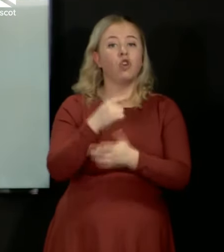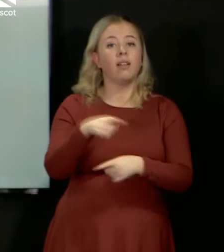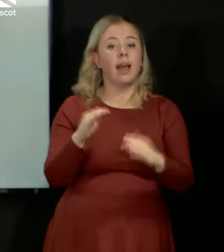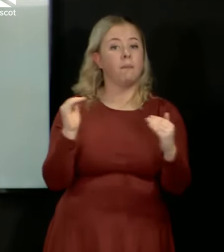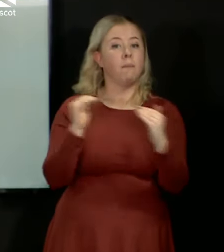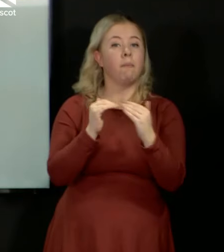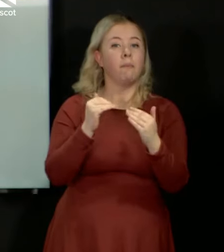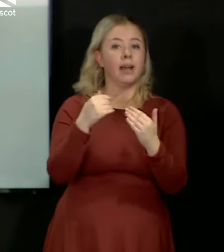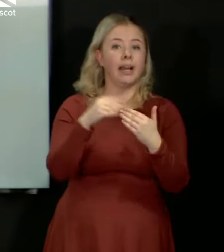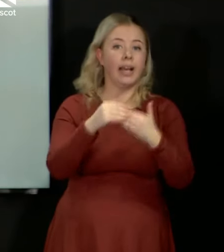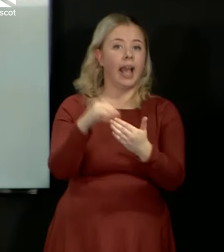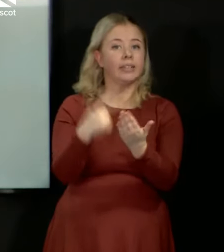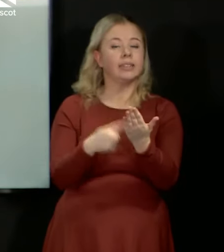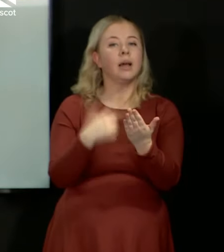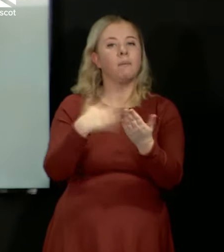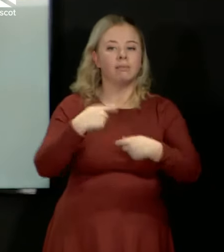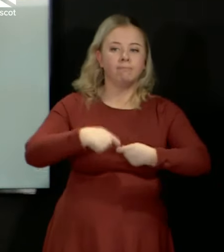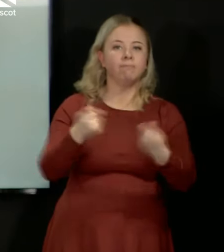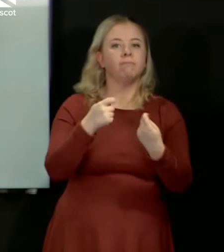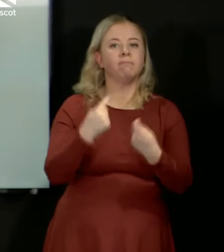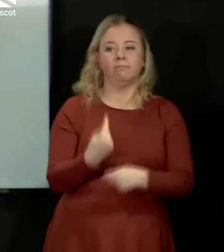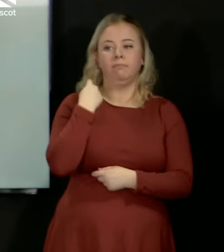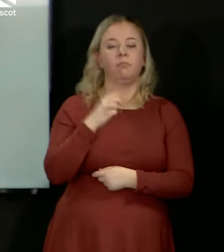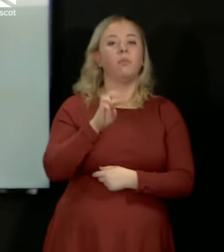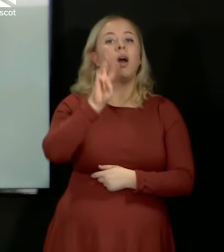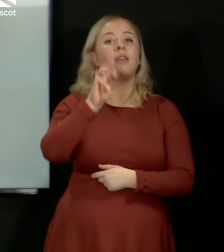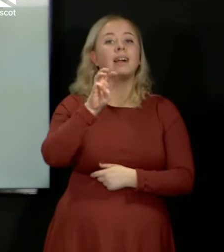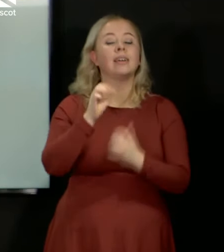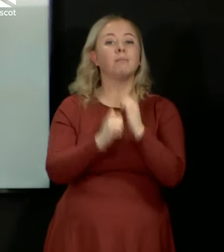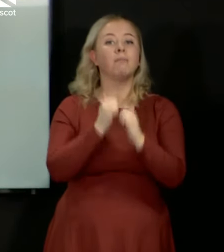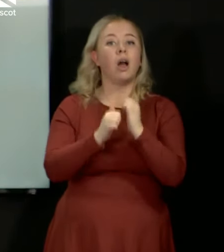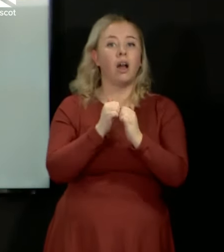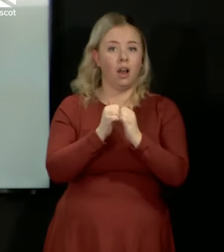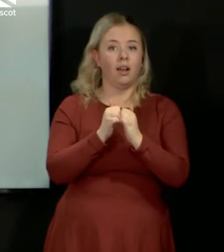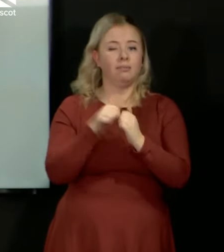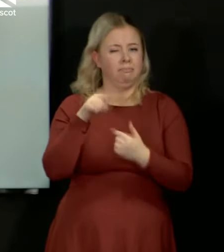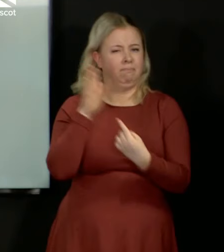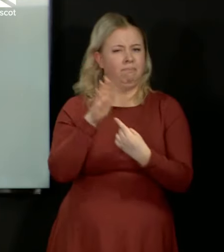issued on the 13th of March, which was important guidance in order to prevent the transmission